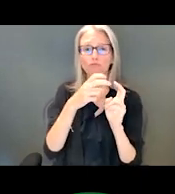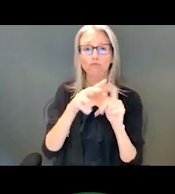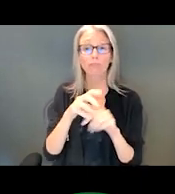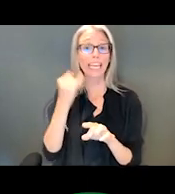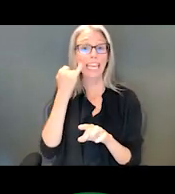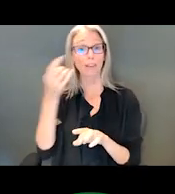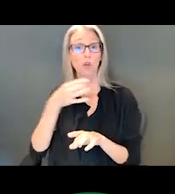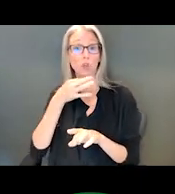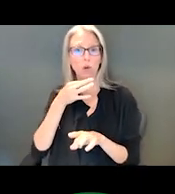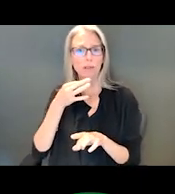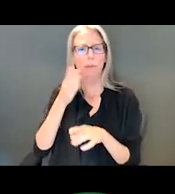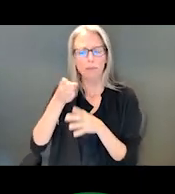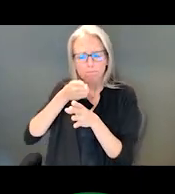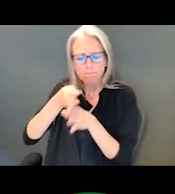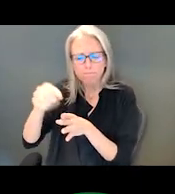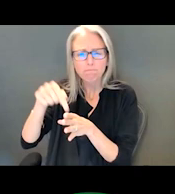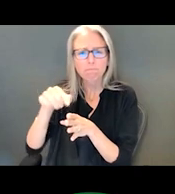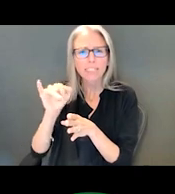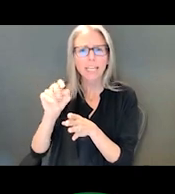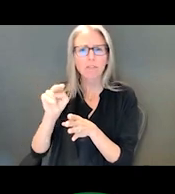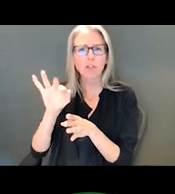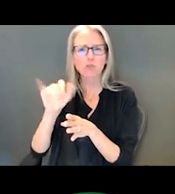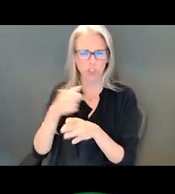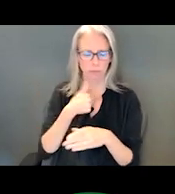data more visible, out in the public.